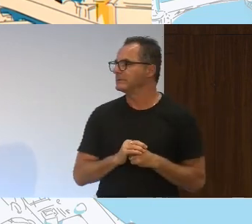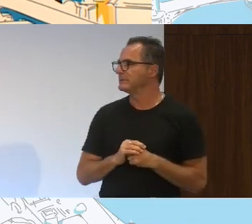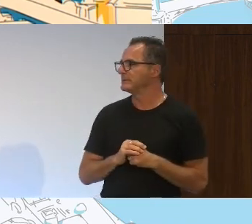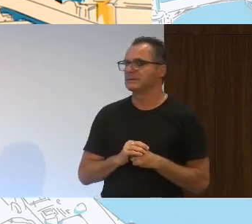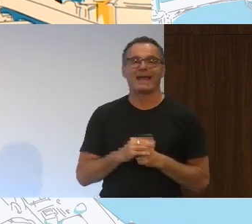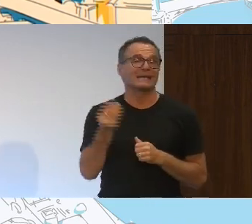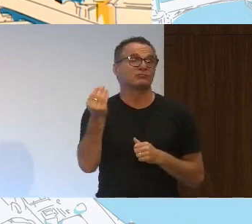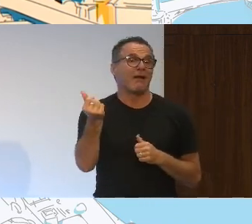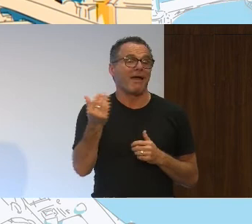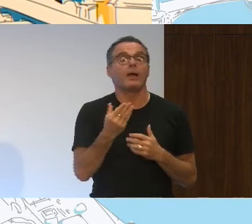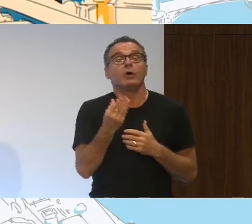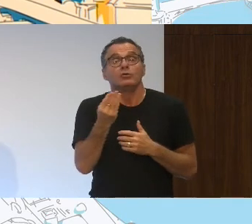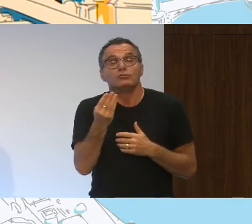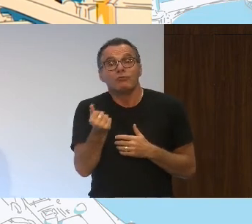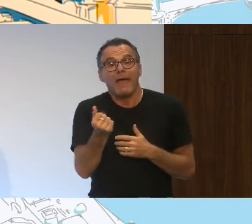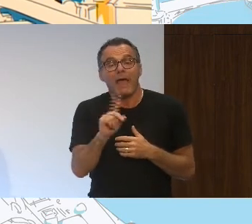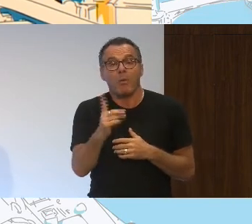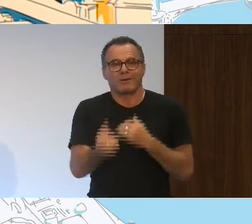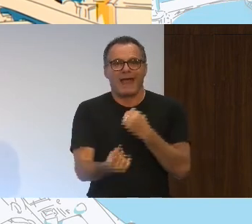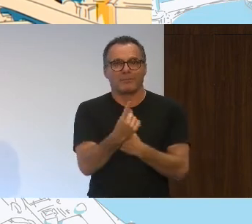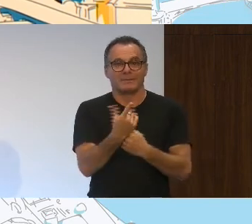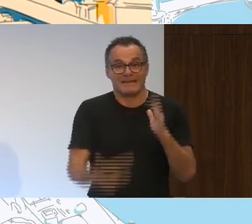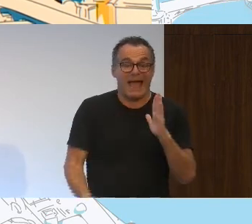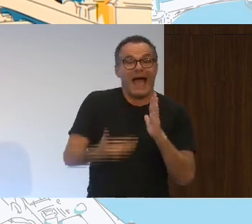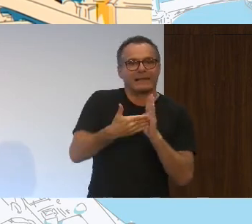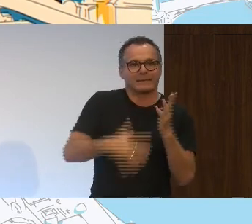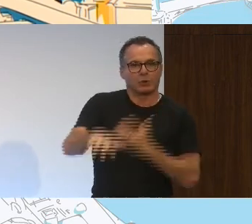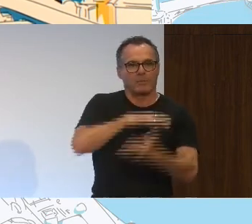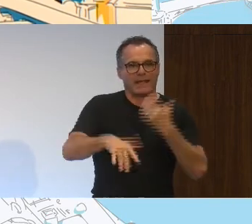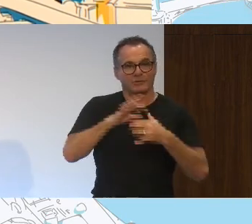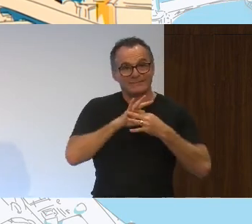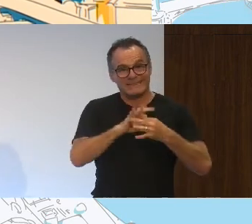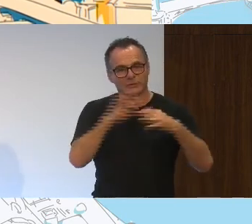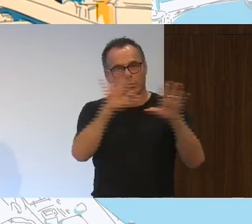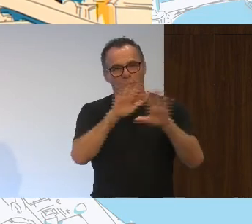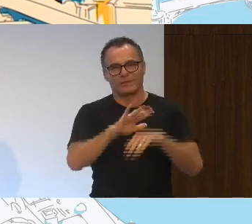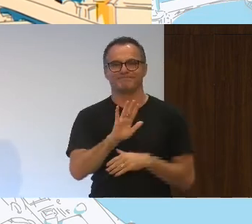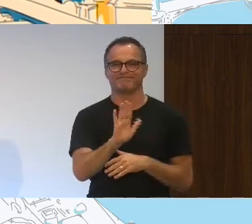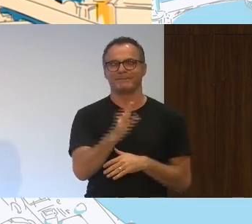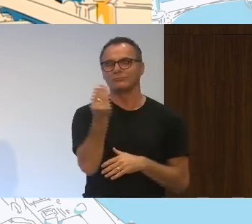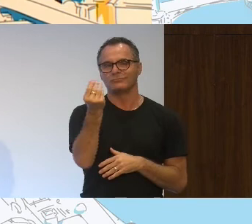It causes any complication. So panicking is there's no reason to because it will get better.